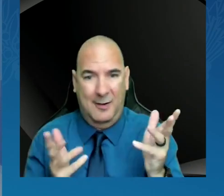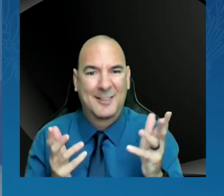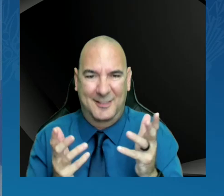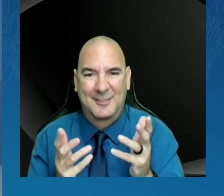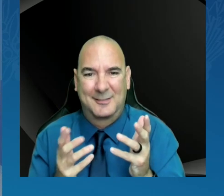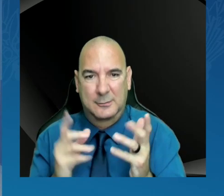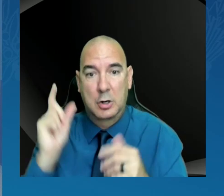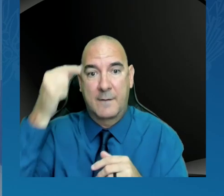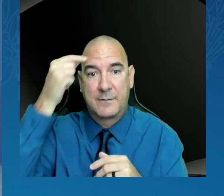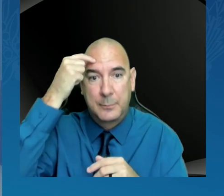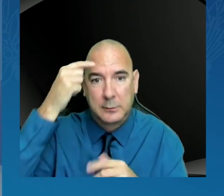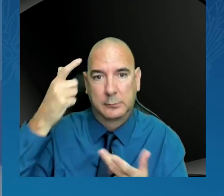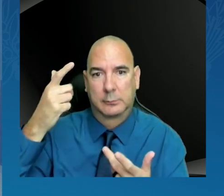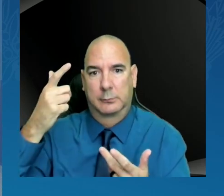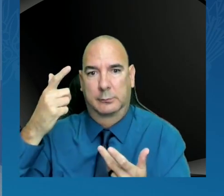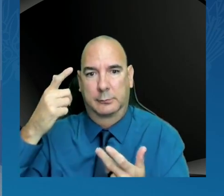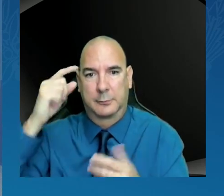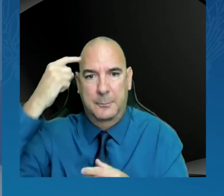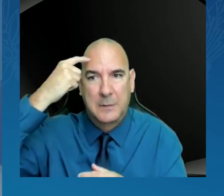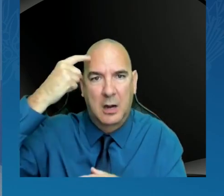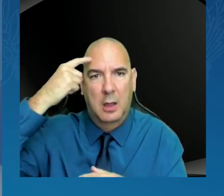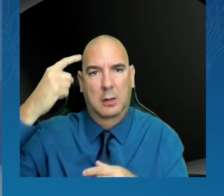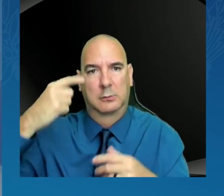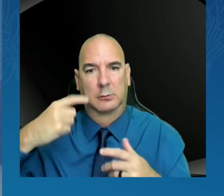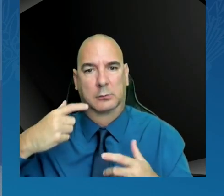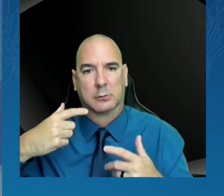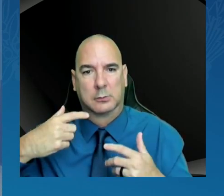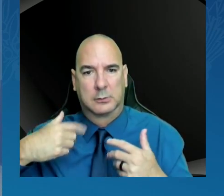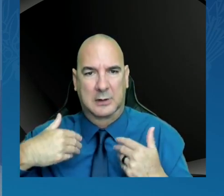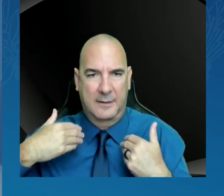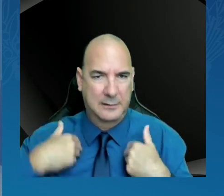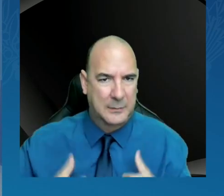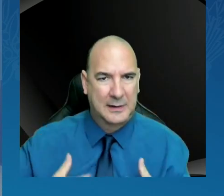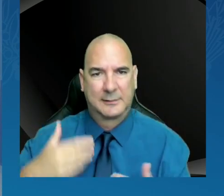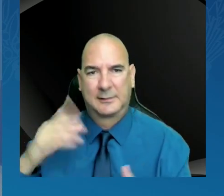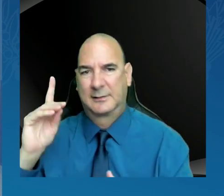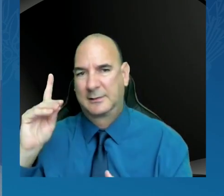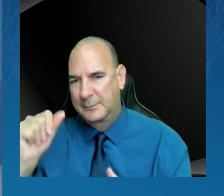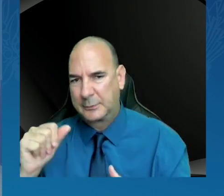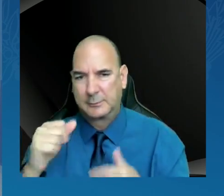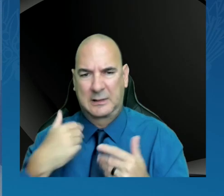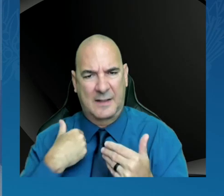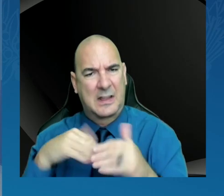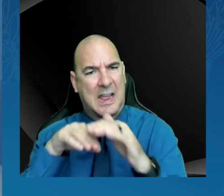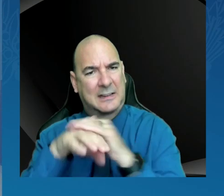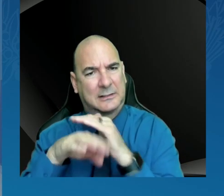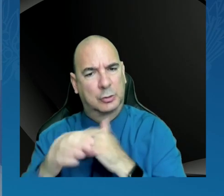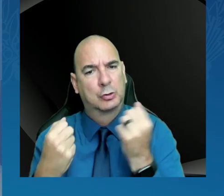so they can access the critical care and support they need to succi- -- -ceed and to thrive --